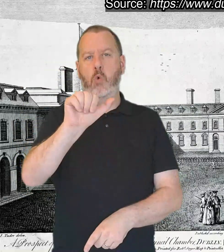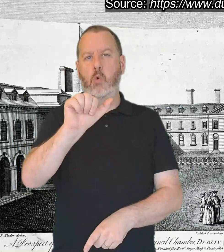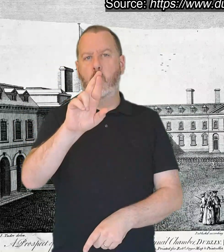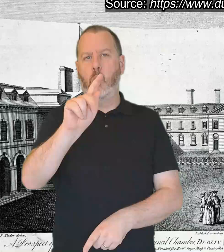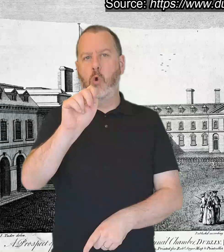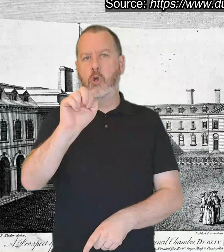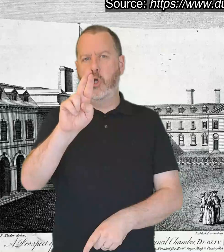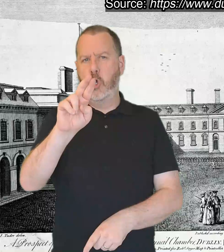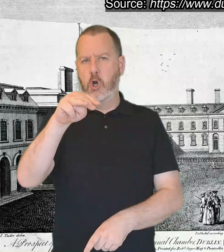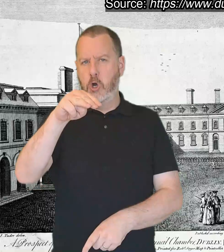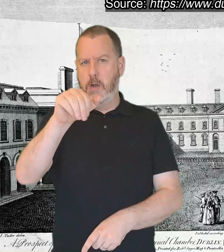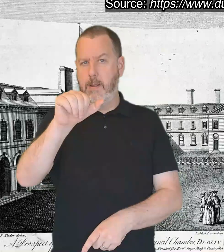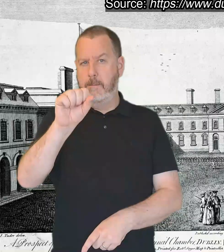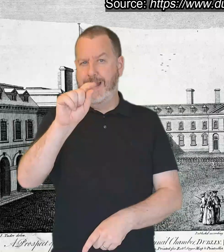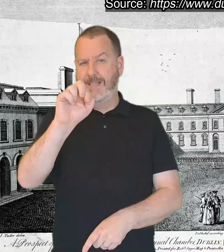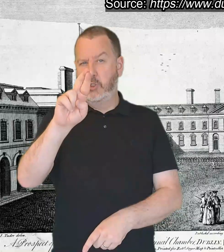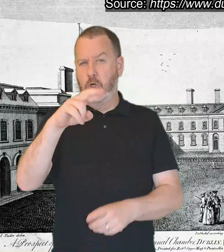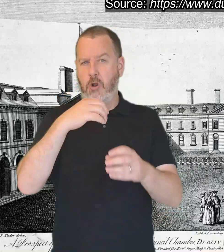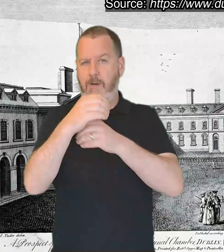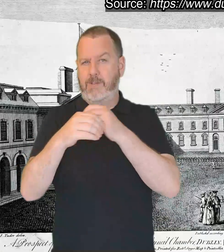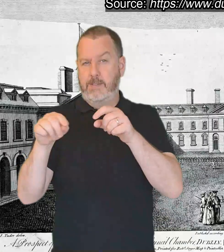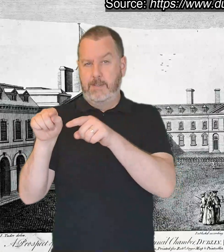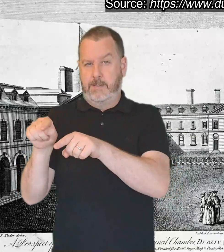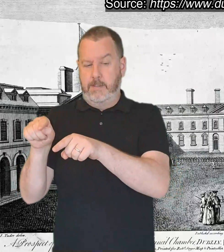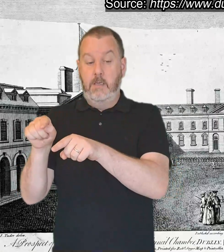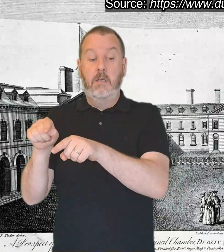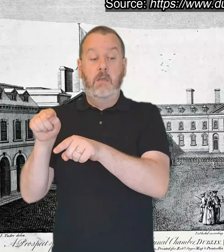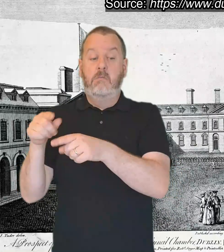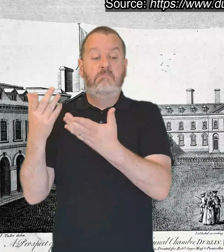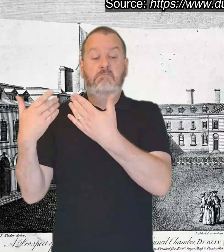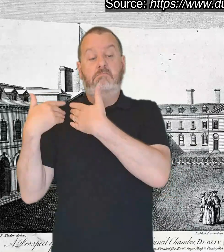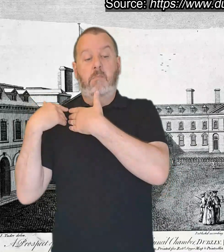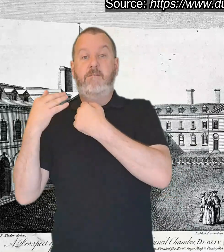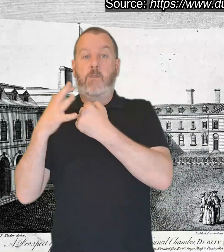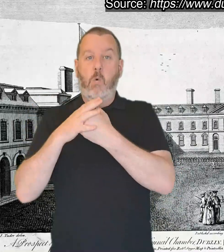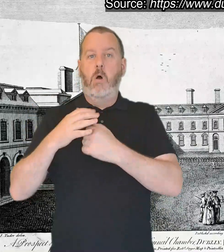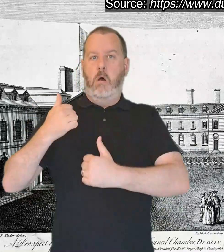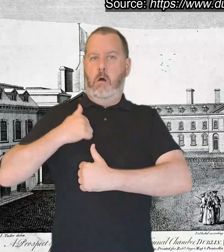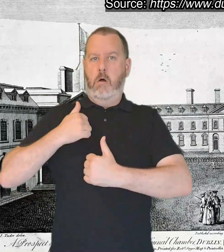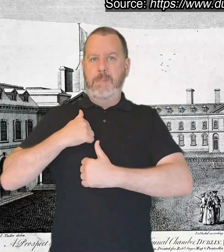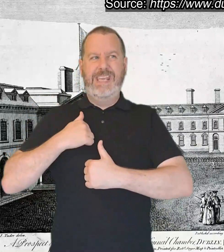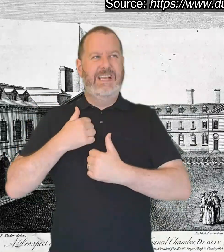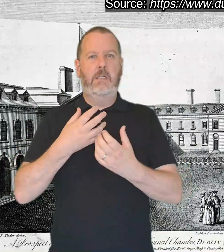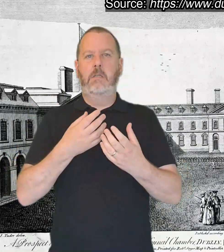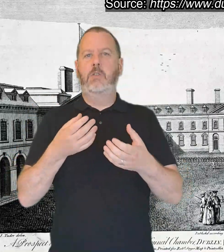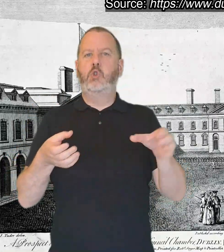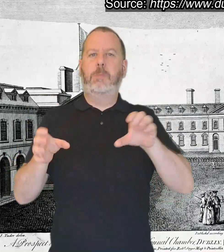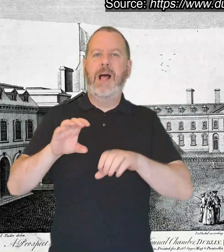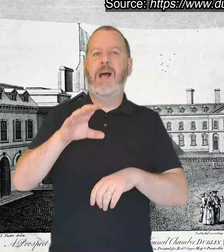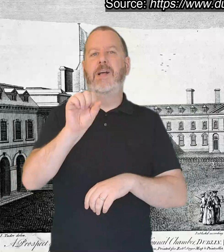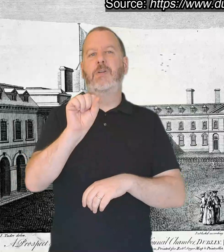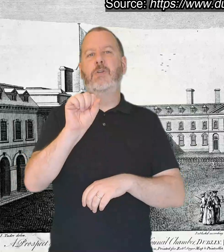John Moore had been given a position in the Quartermaster General's office in Dublin Castle.